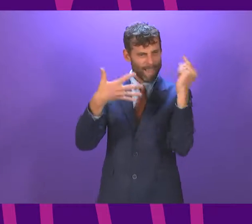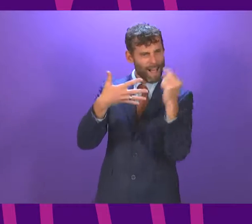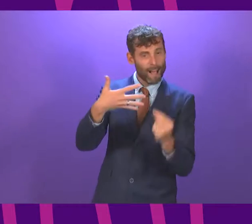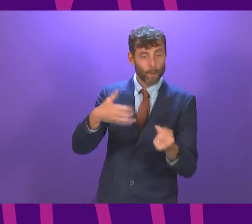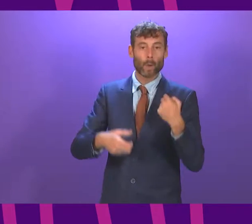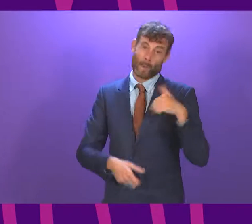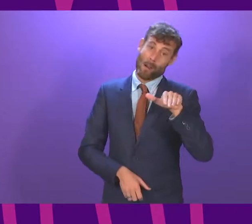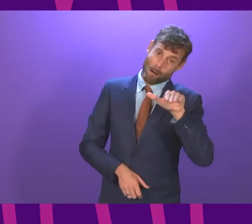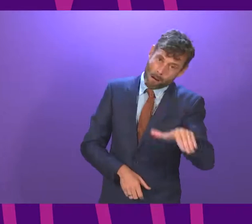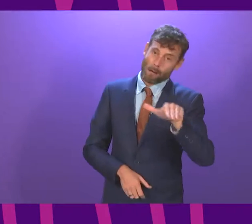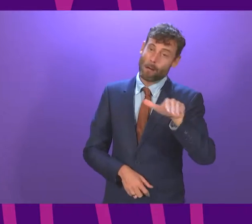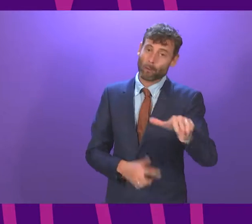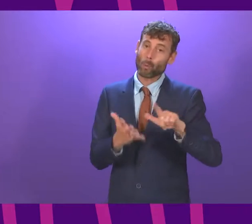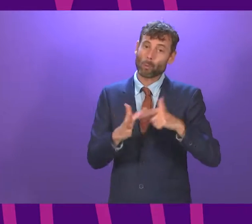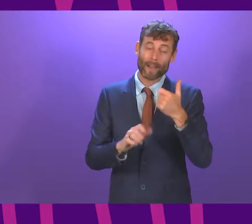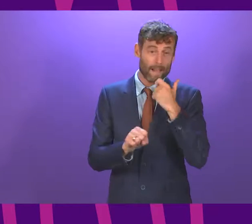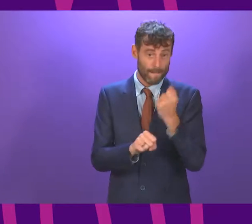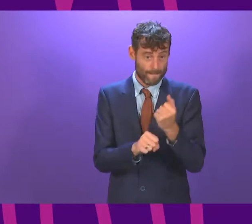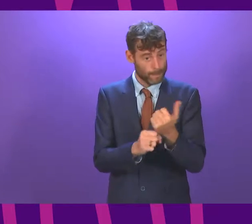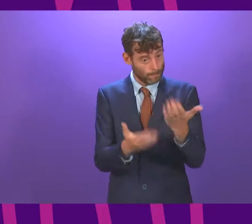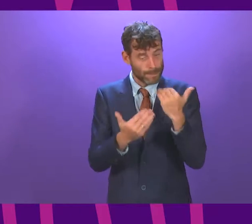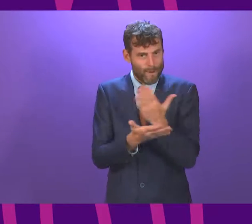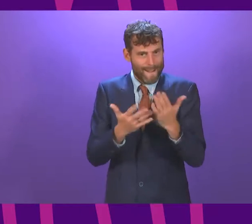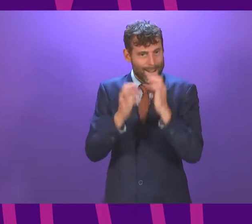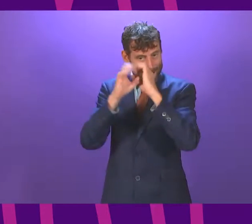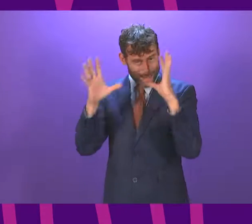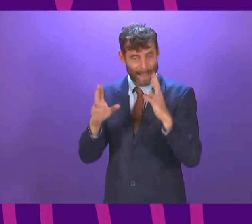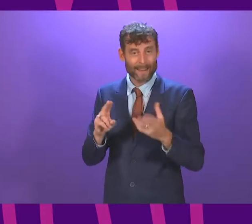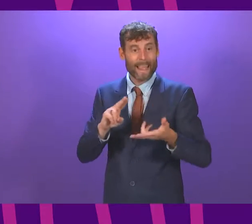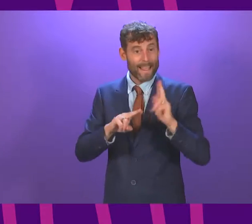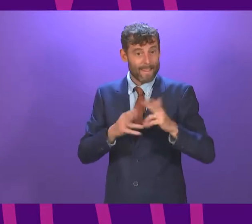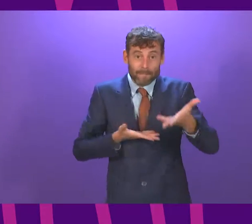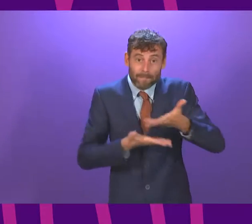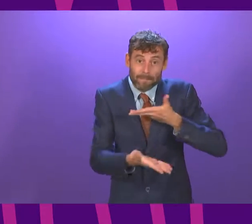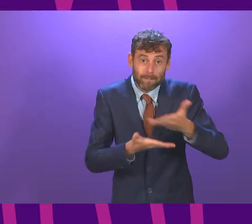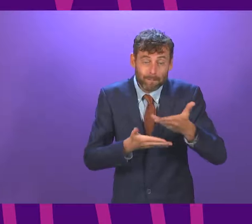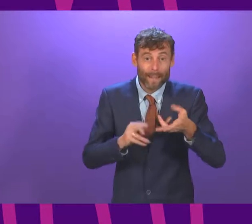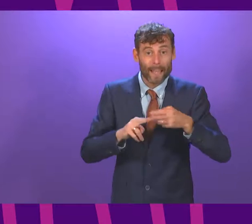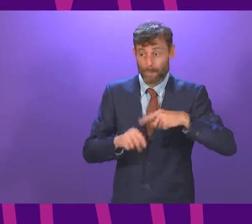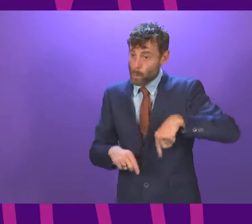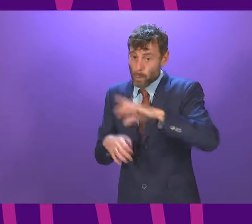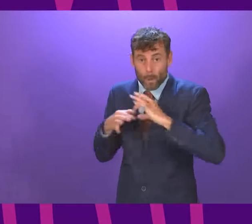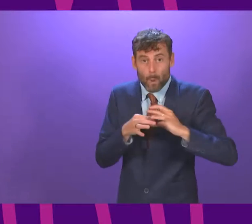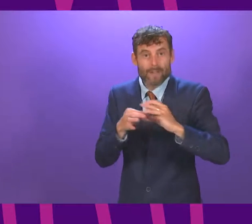will on all sides, we can help to accommodate as many people as possible. They deserve our support. I call Siobhian Brown.